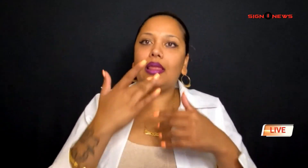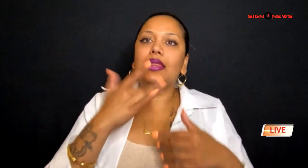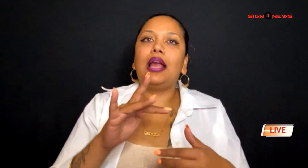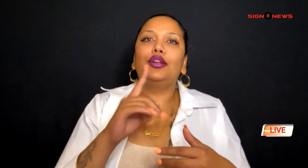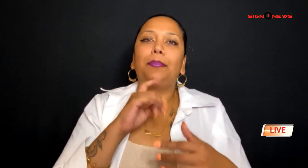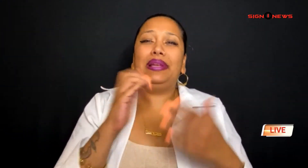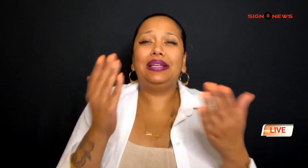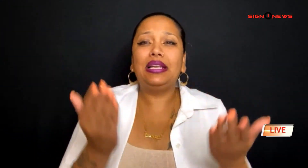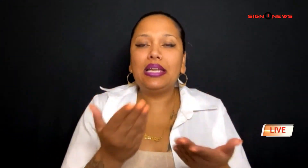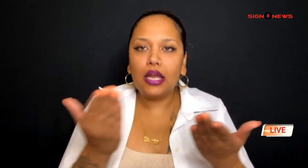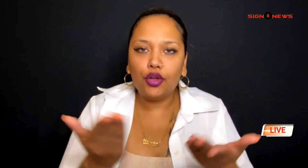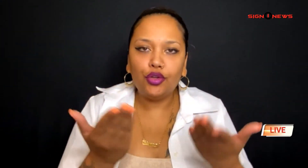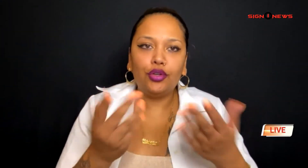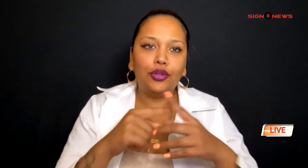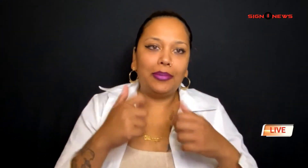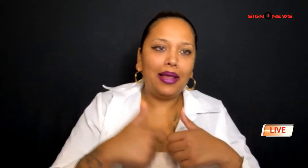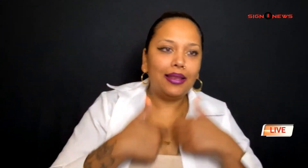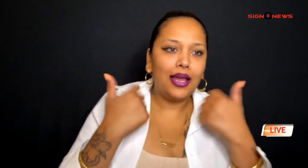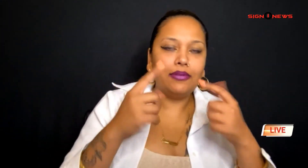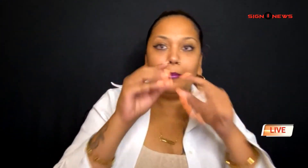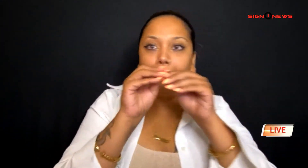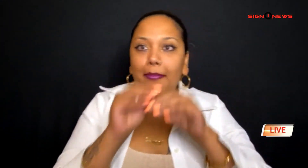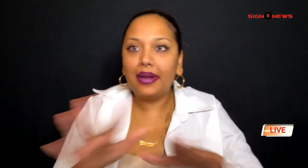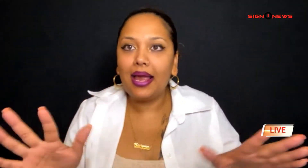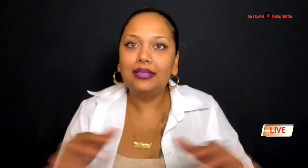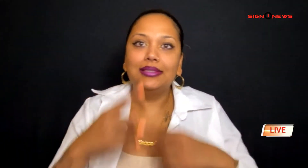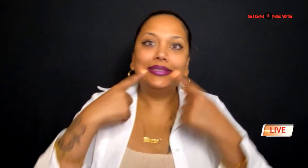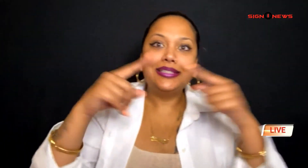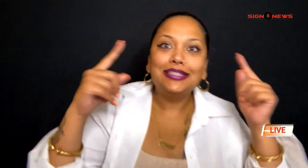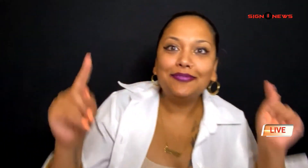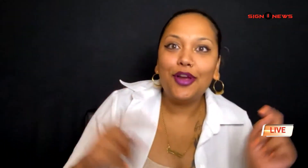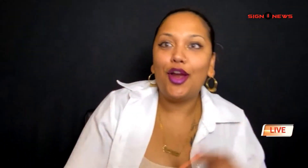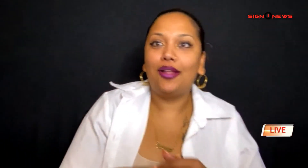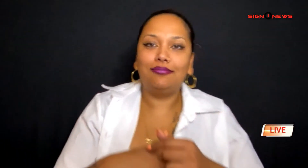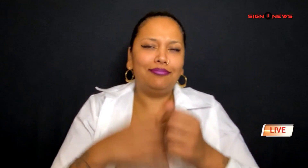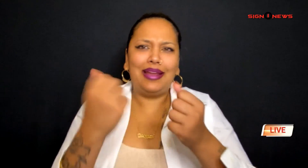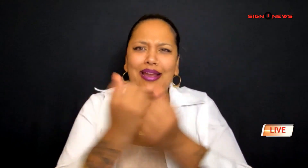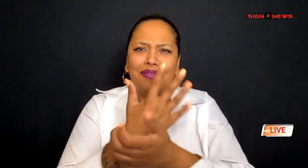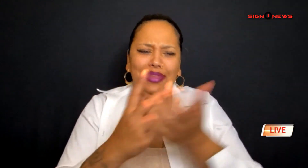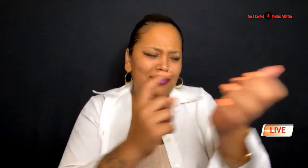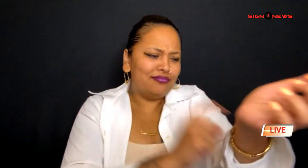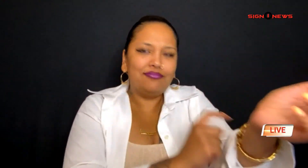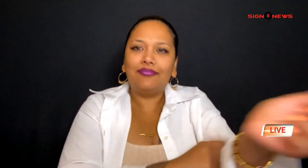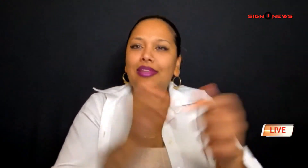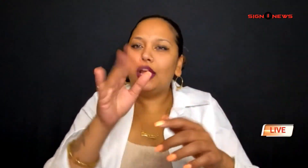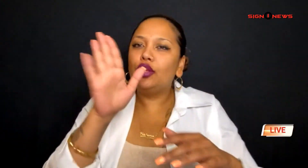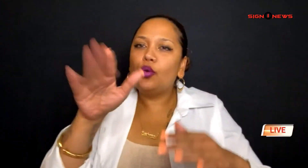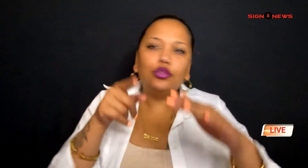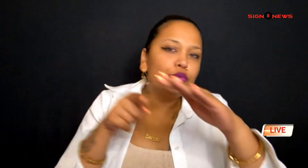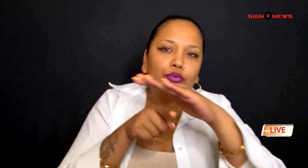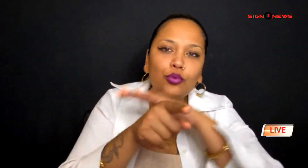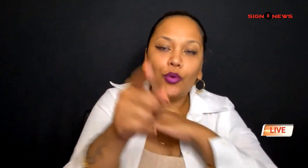it reminds me that I'm lucky to be here to be still alive that I am blessed and it's my journey